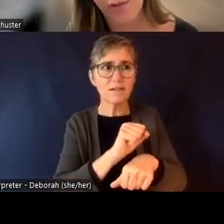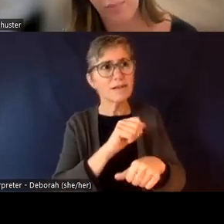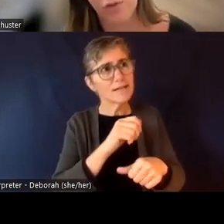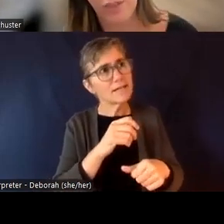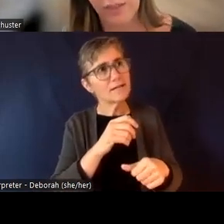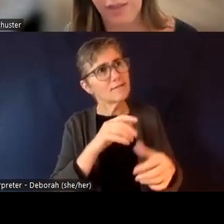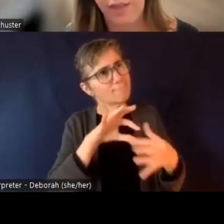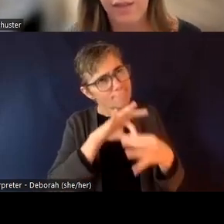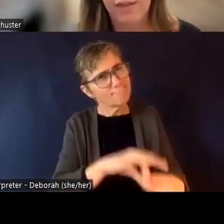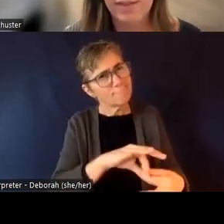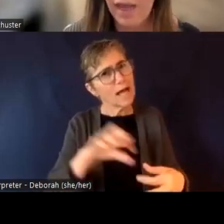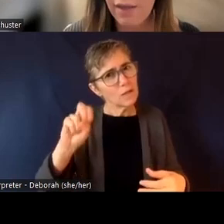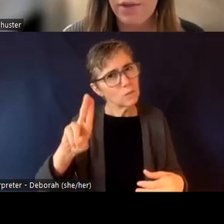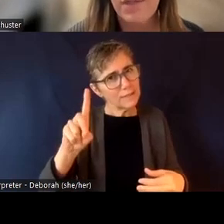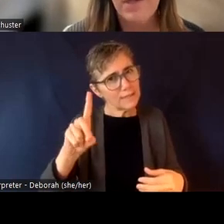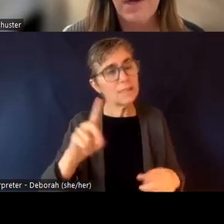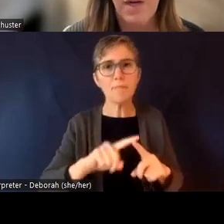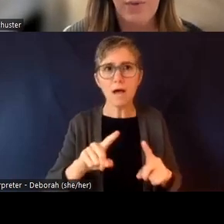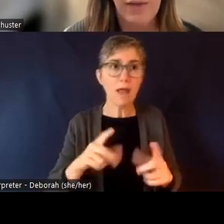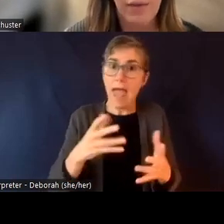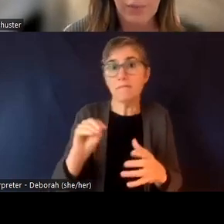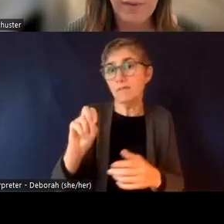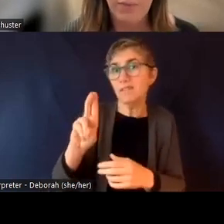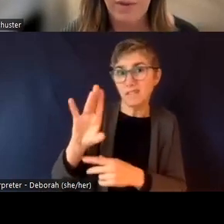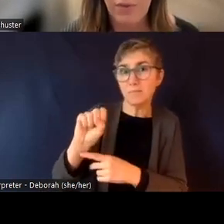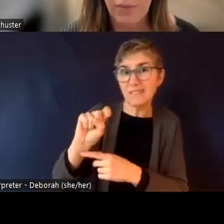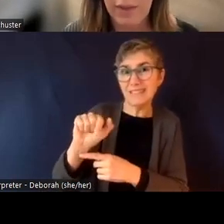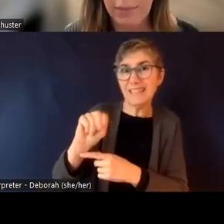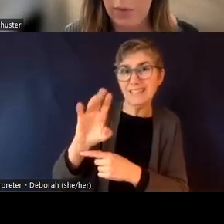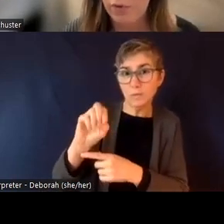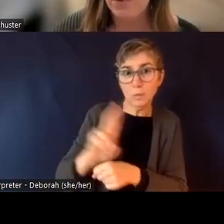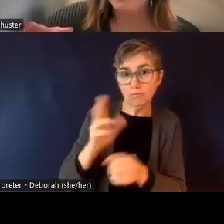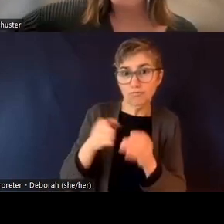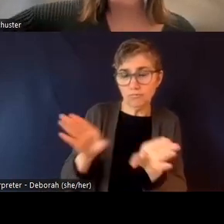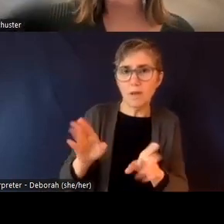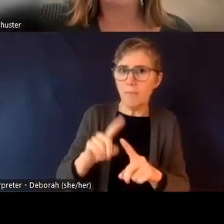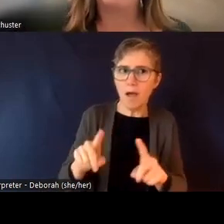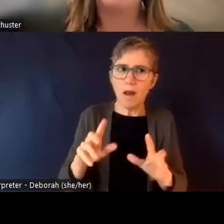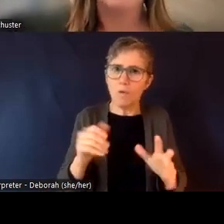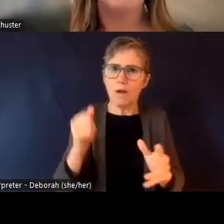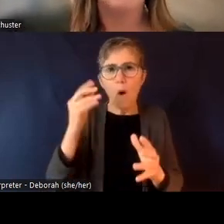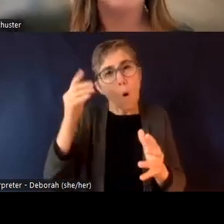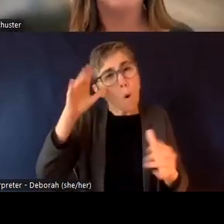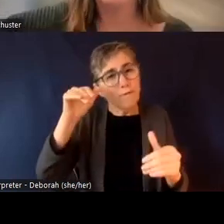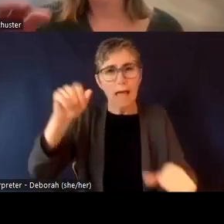an opportunity to think together around other ways that we can be working with schools.